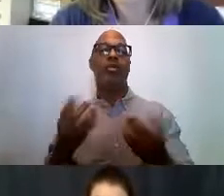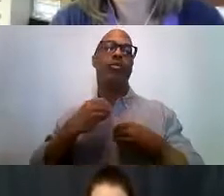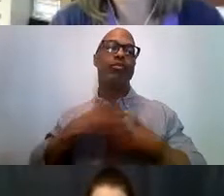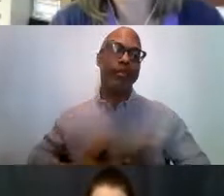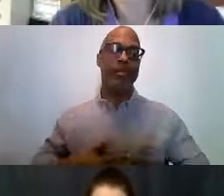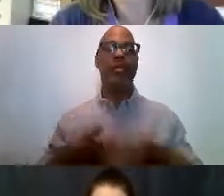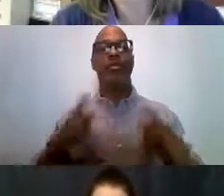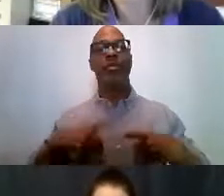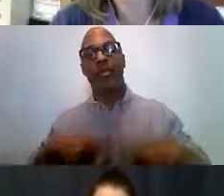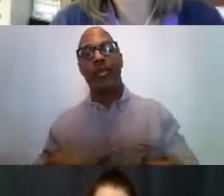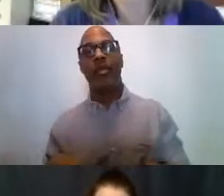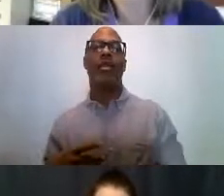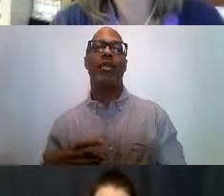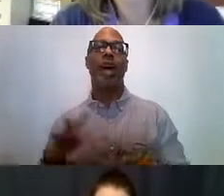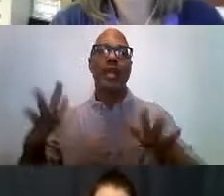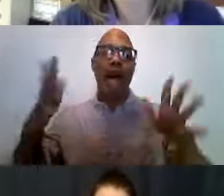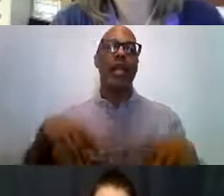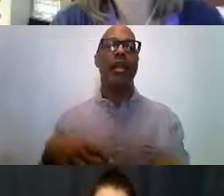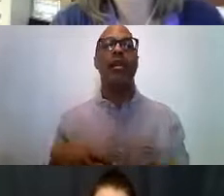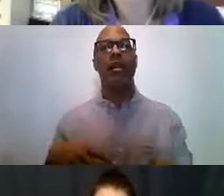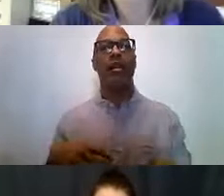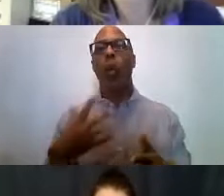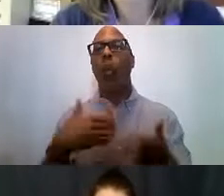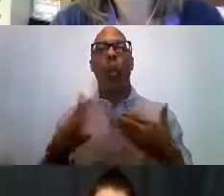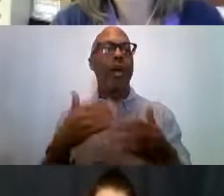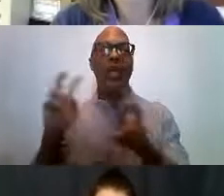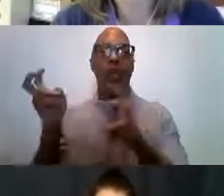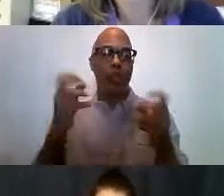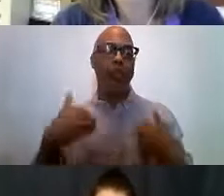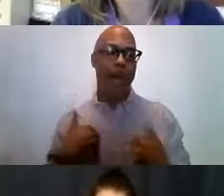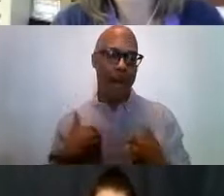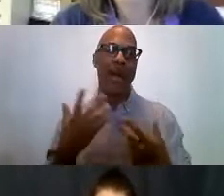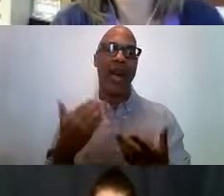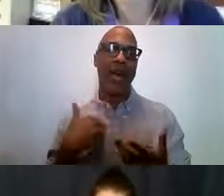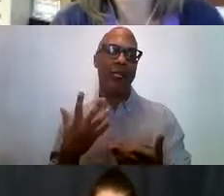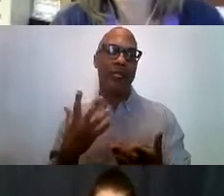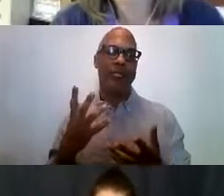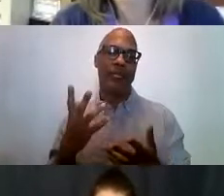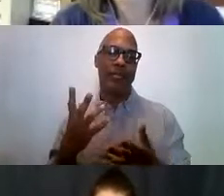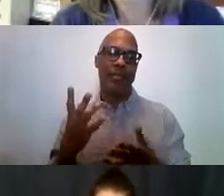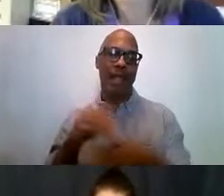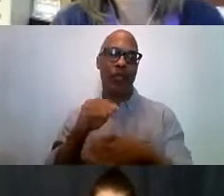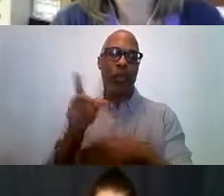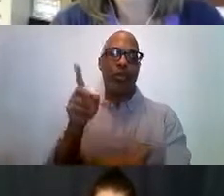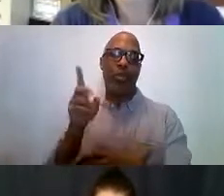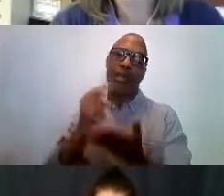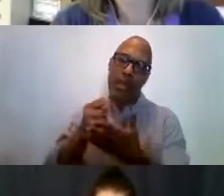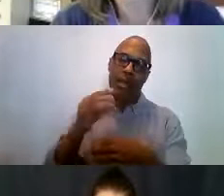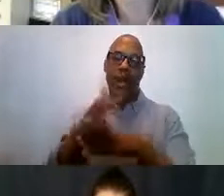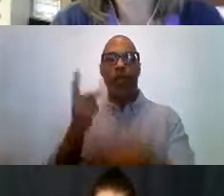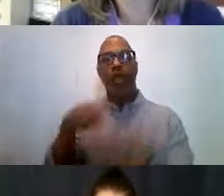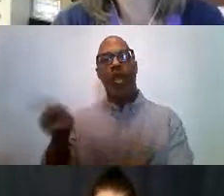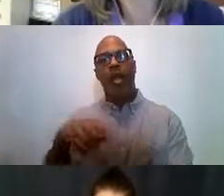depression, anxiety, or whatever the issues are. I provide them with therapy sessions.